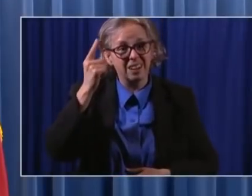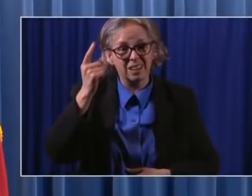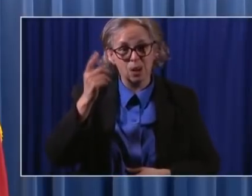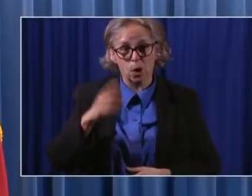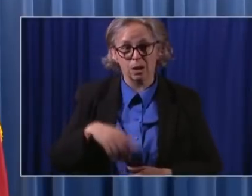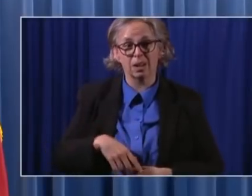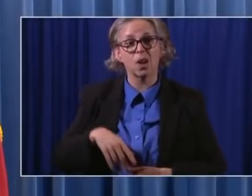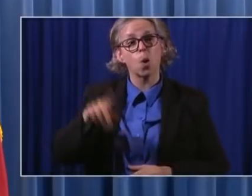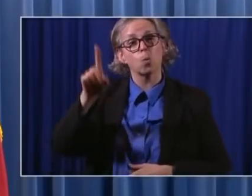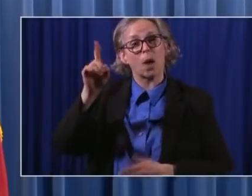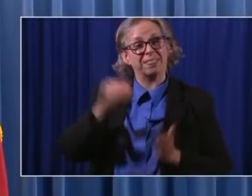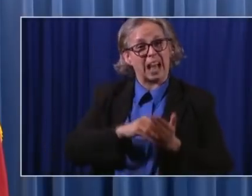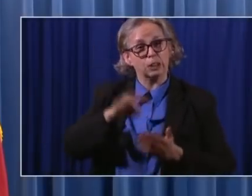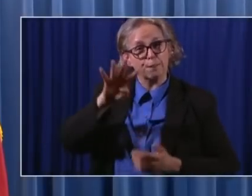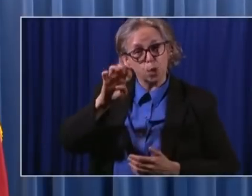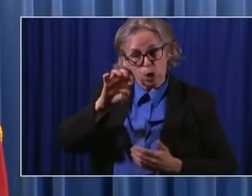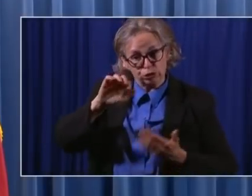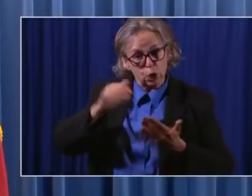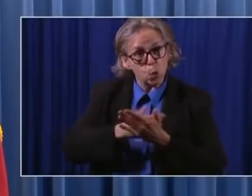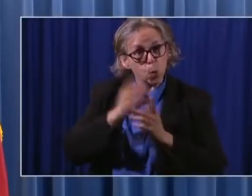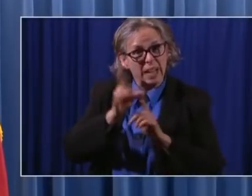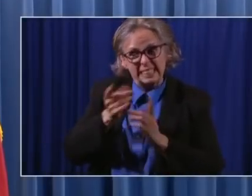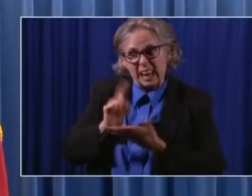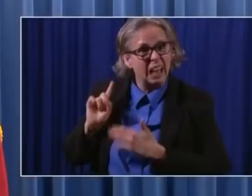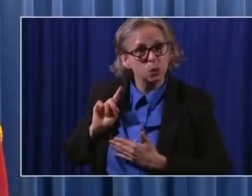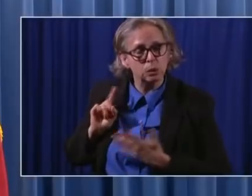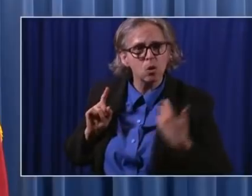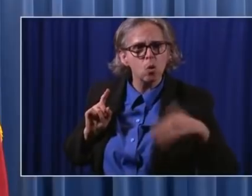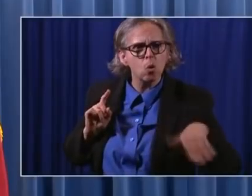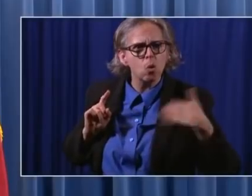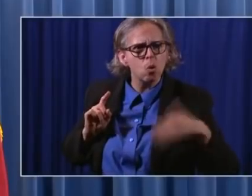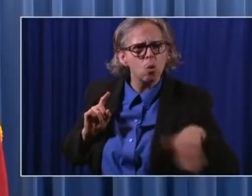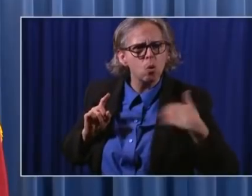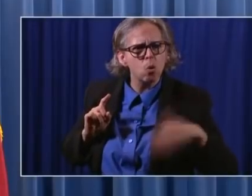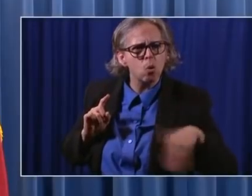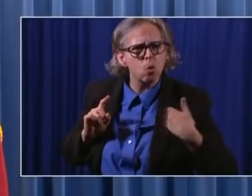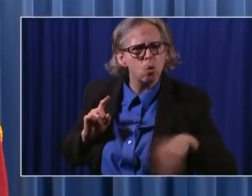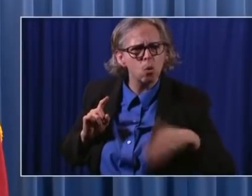IN THE COUNTY CERTAINLY REMAINS HIGH. DURING THE PREVIOUS WEEK THE COUNTY REGISTERED MORE THAN